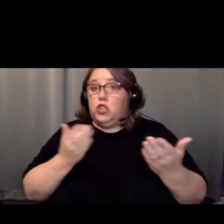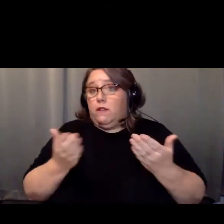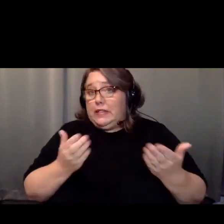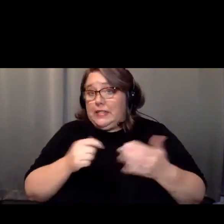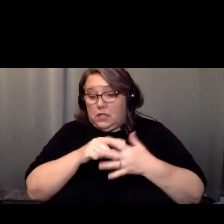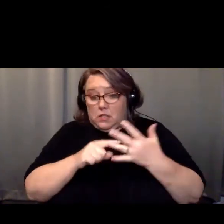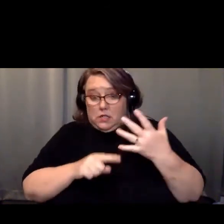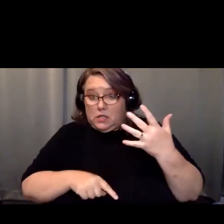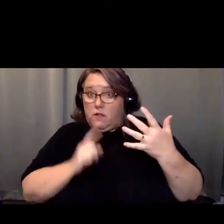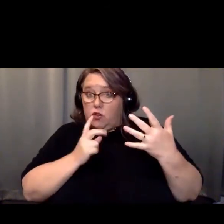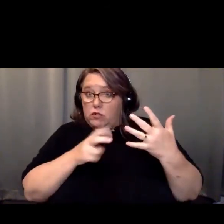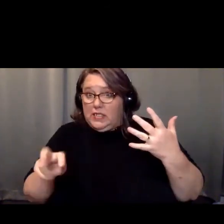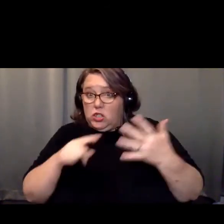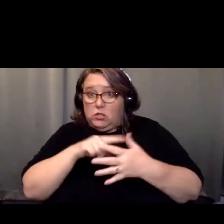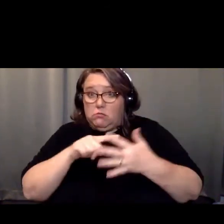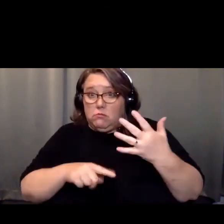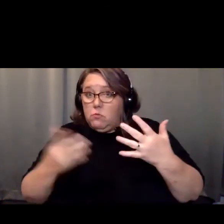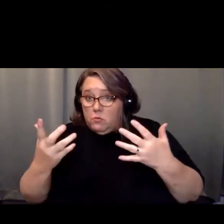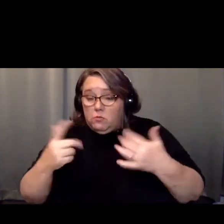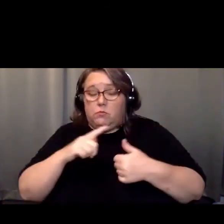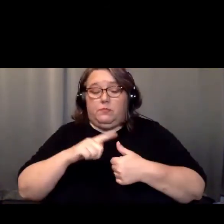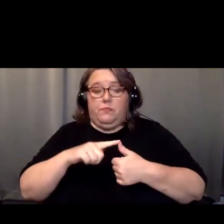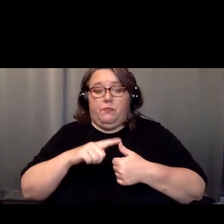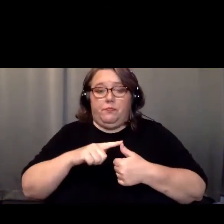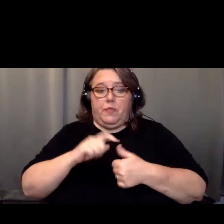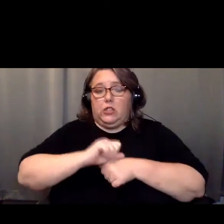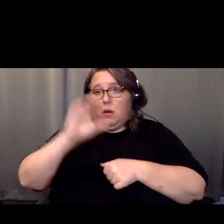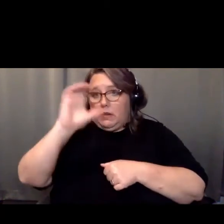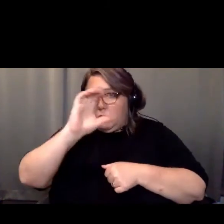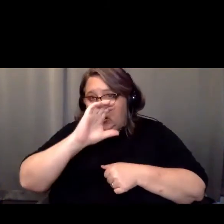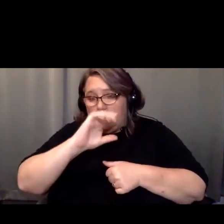through transition services are job exploration counseling,